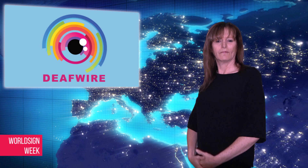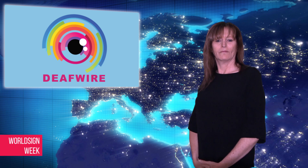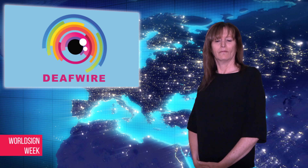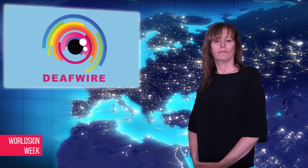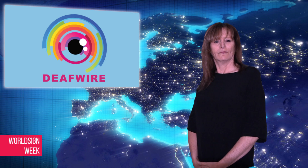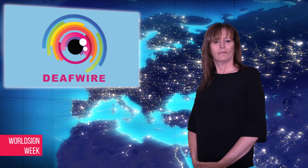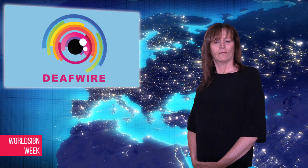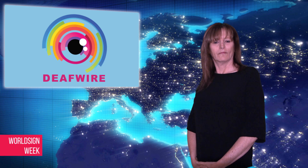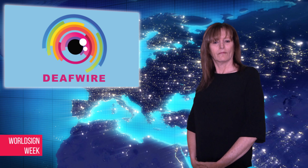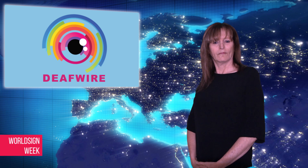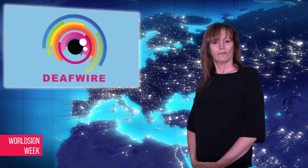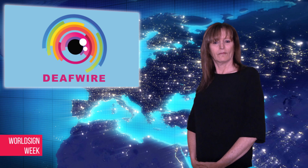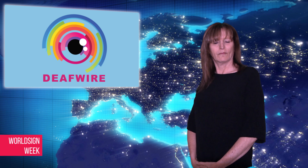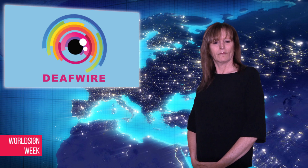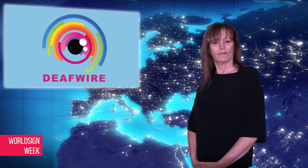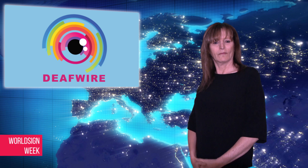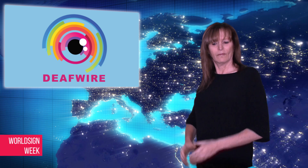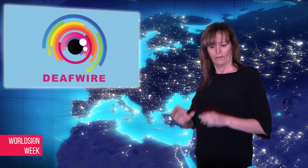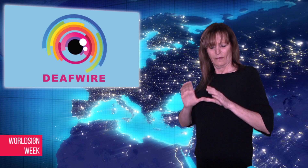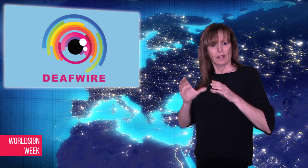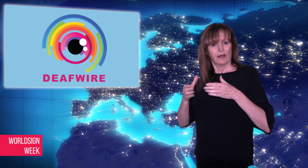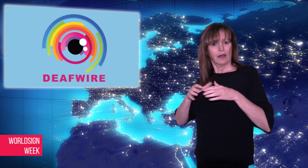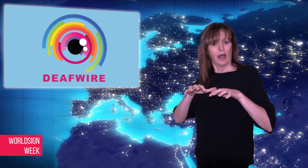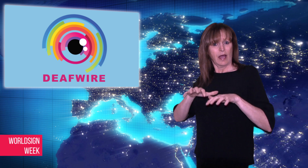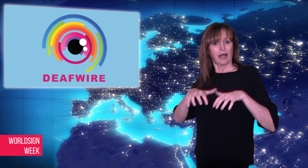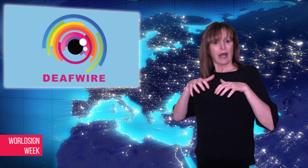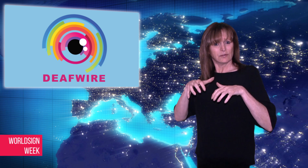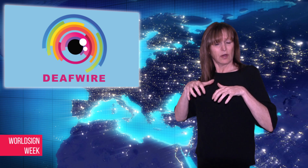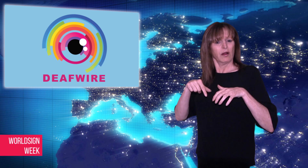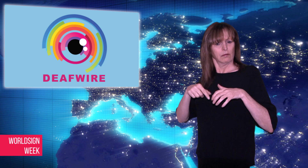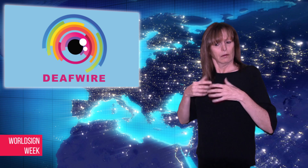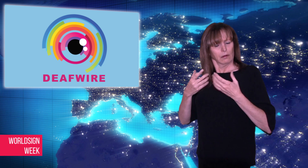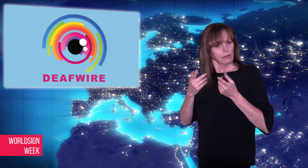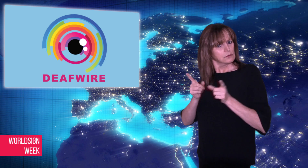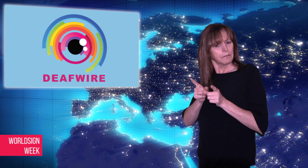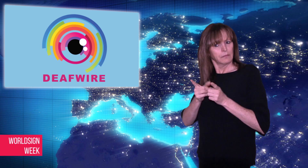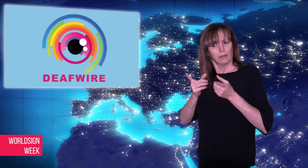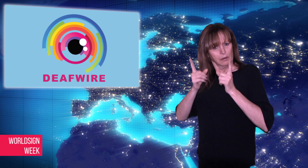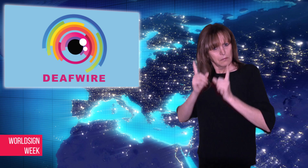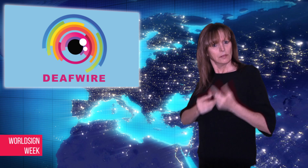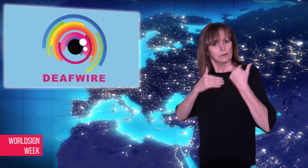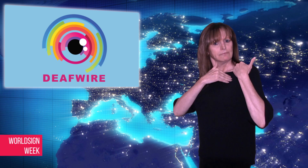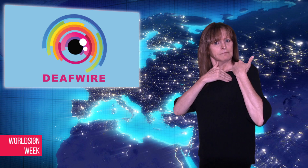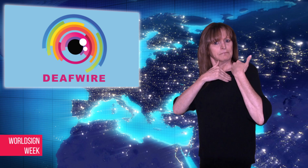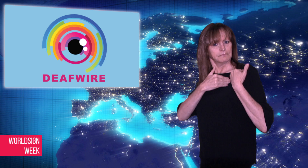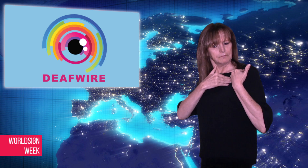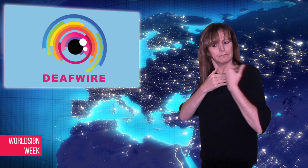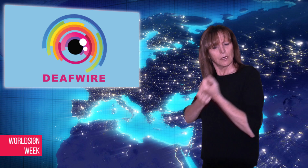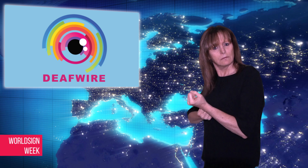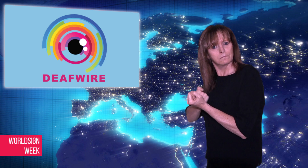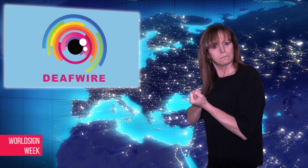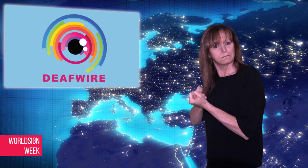children, but 45 out of 122 councils are cutting these budgets by average